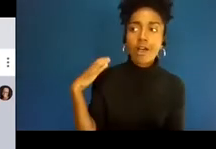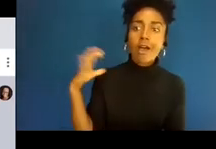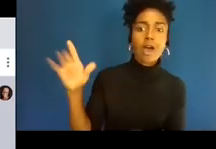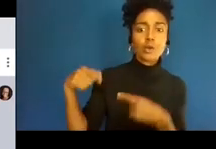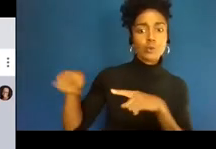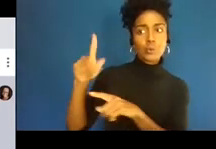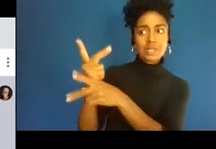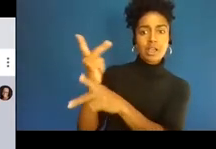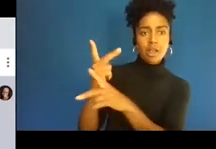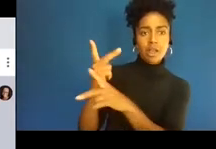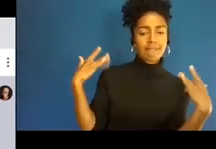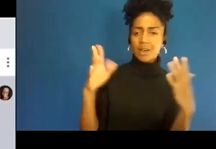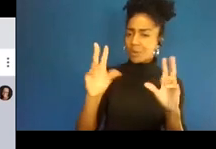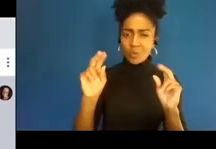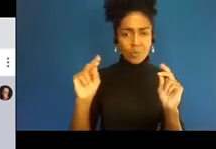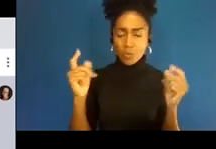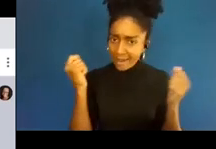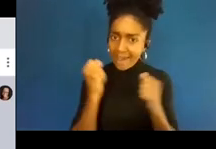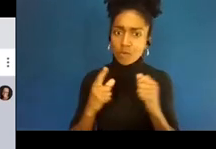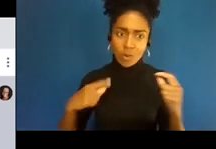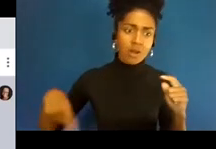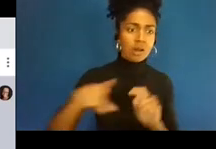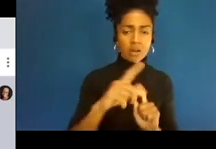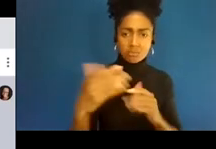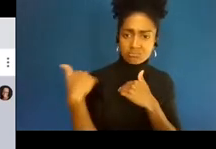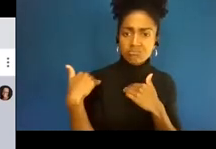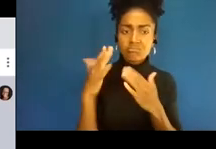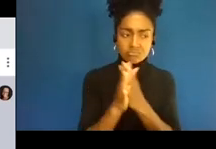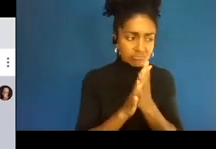It should be everybody's mission, everybody's labor and effort.